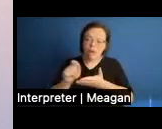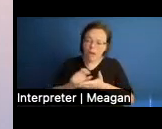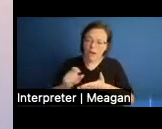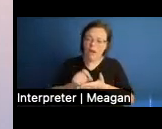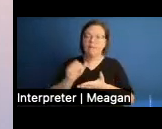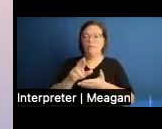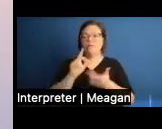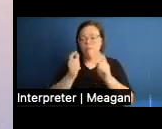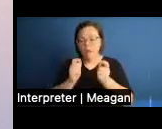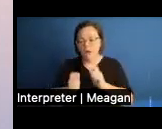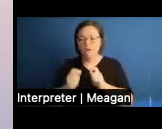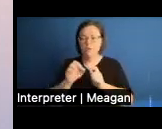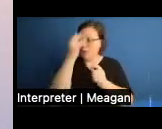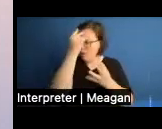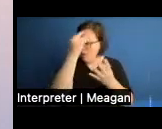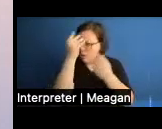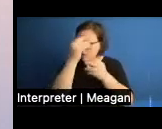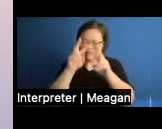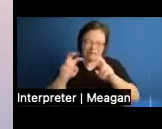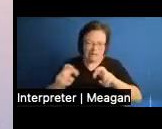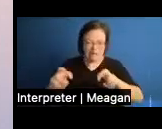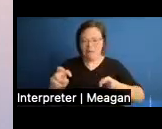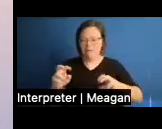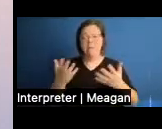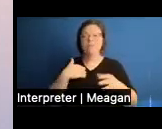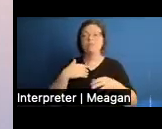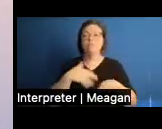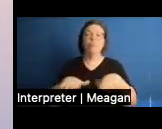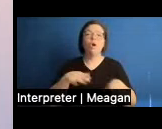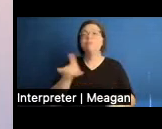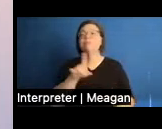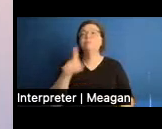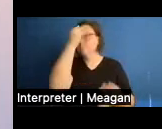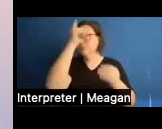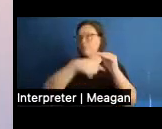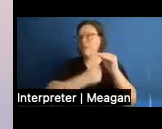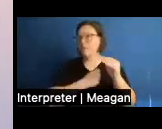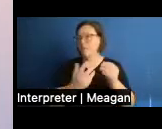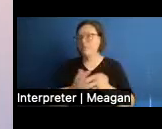revising or thinking through. Maybe just going on a walk and thinking about a poem, how I'm not